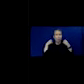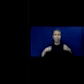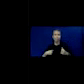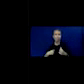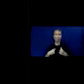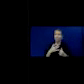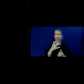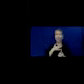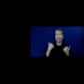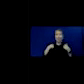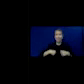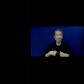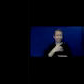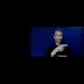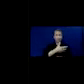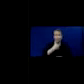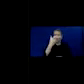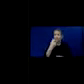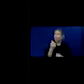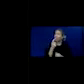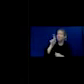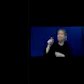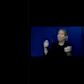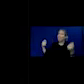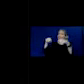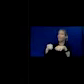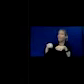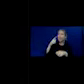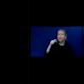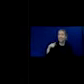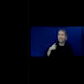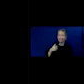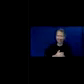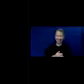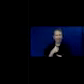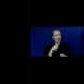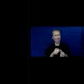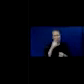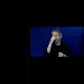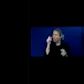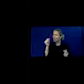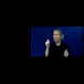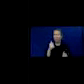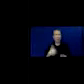I remember thinking, wow, she has a great personality.